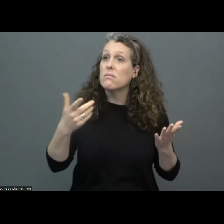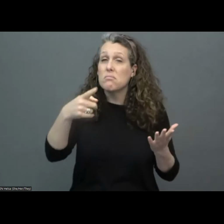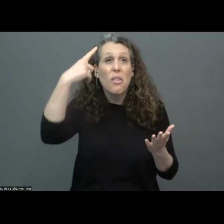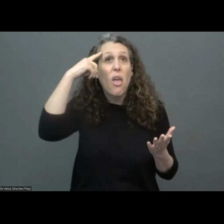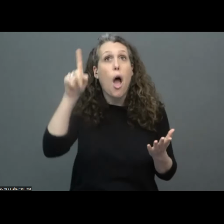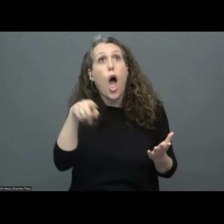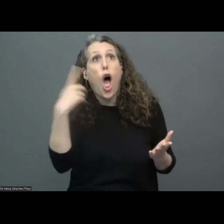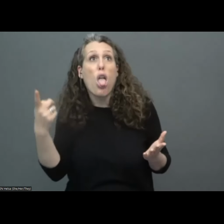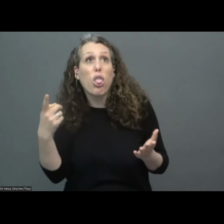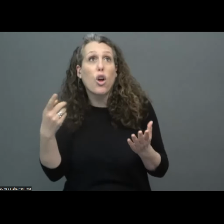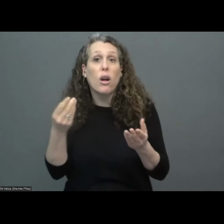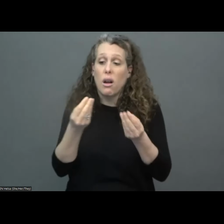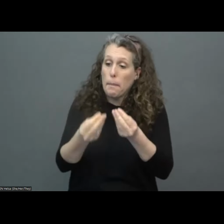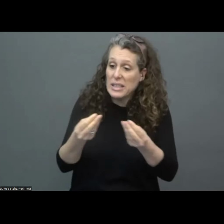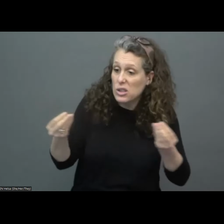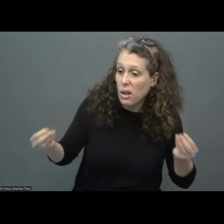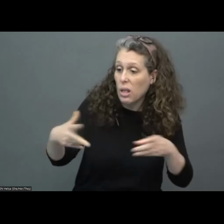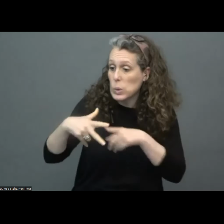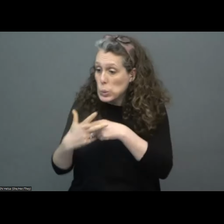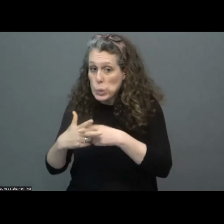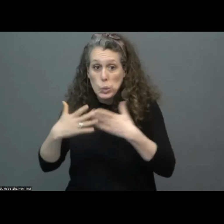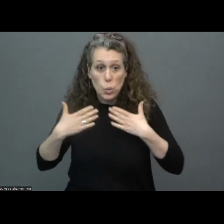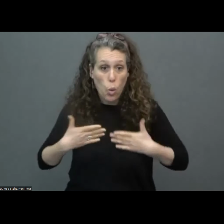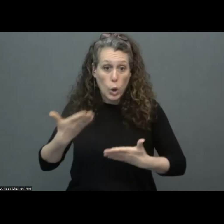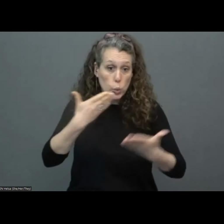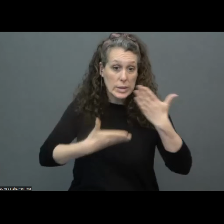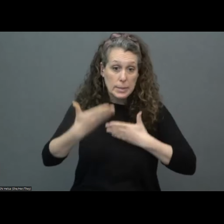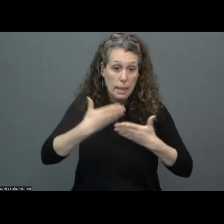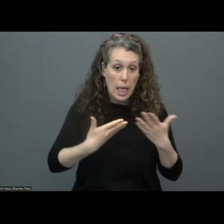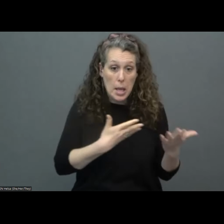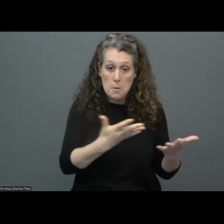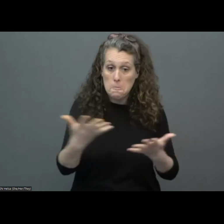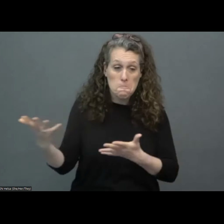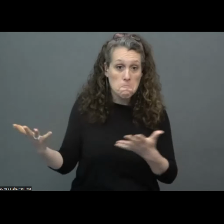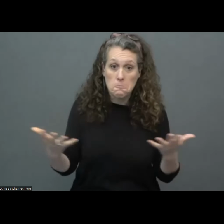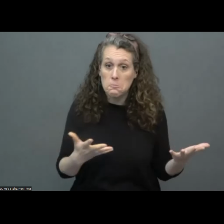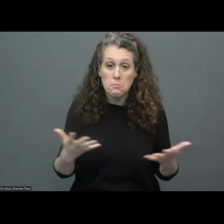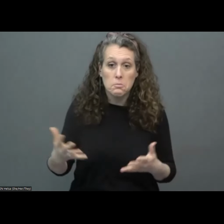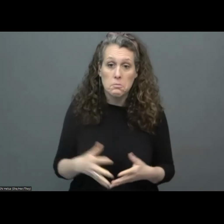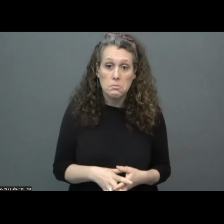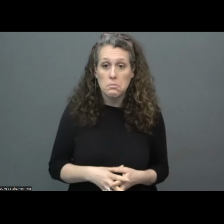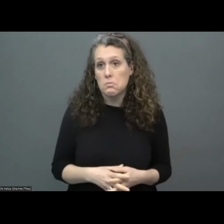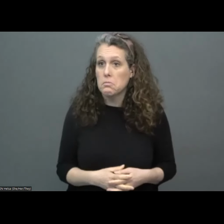materials that are currently being developed? I'm thinking for example, Ulrike, I don't want